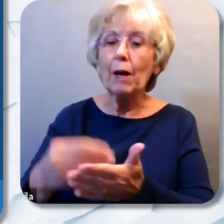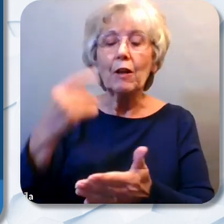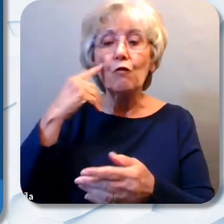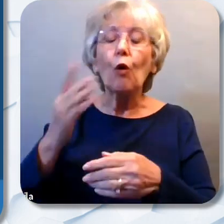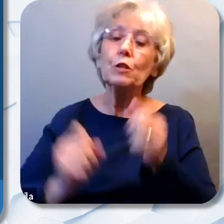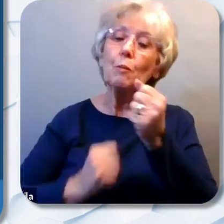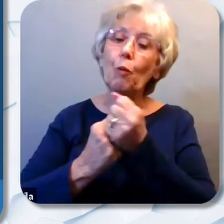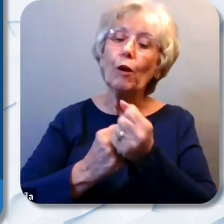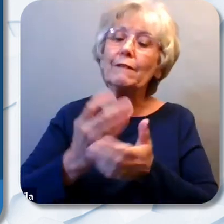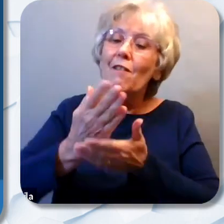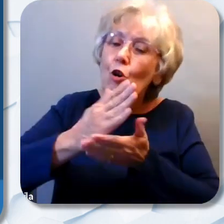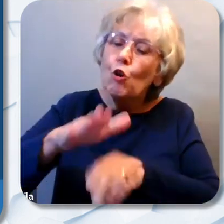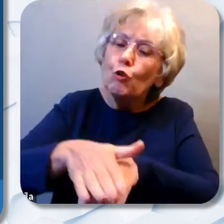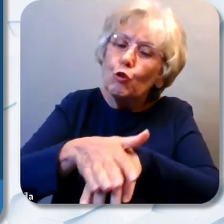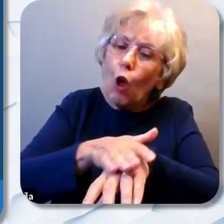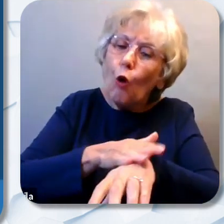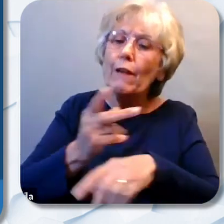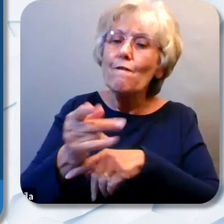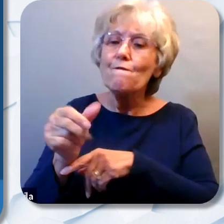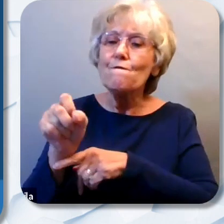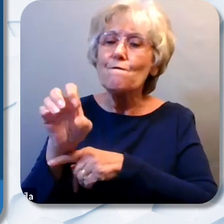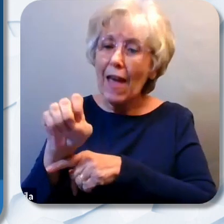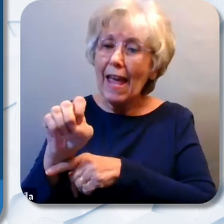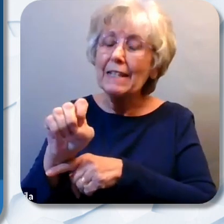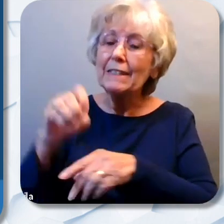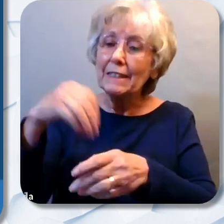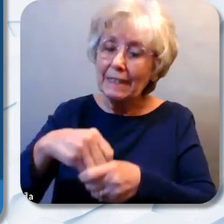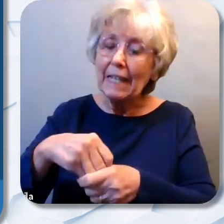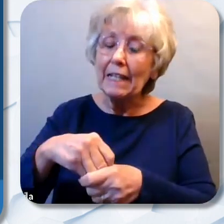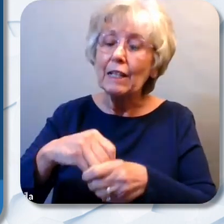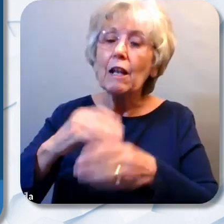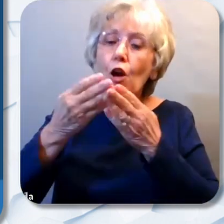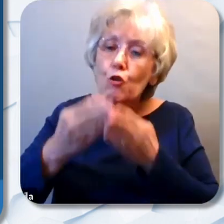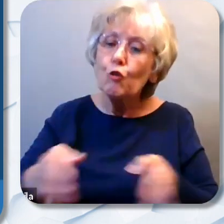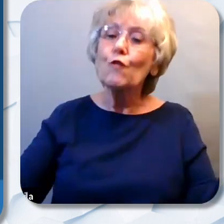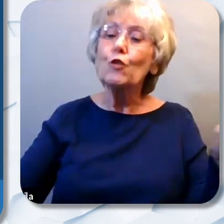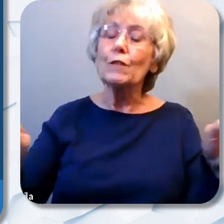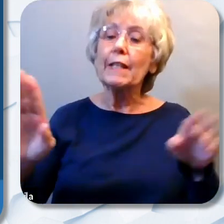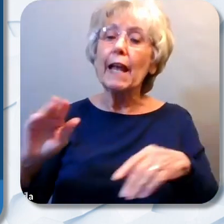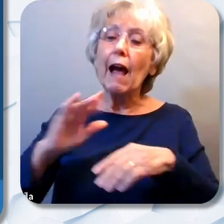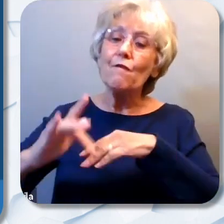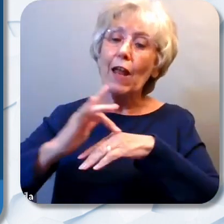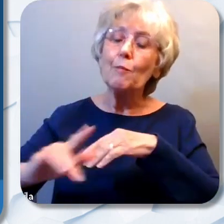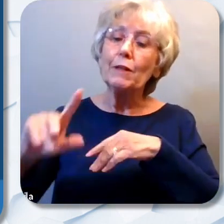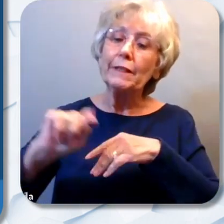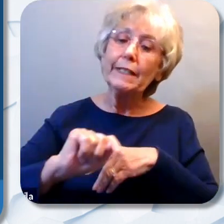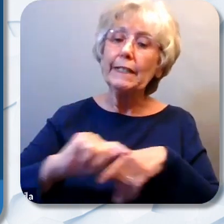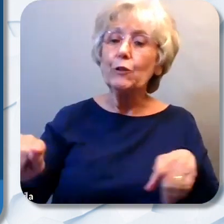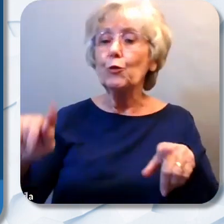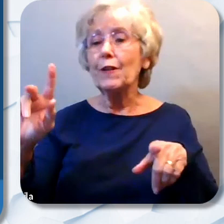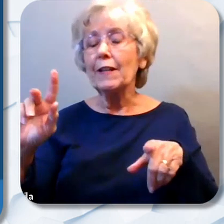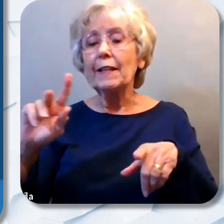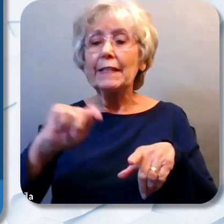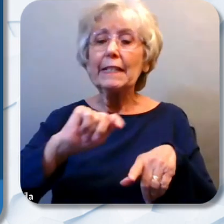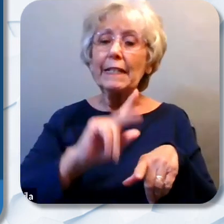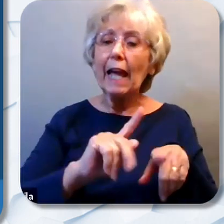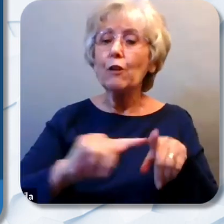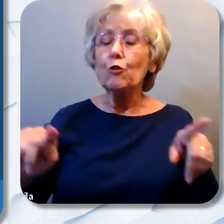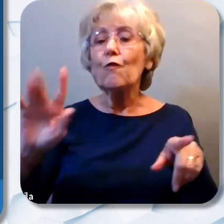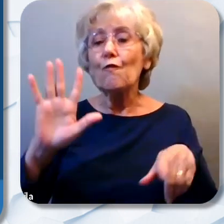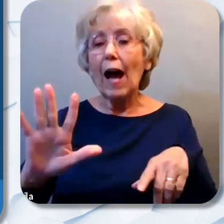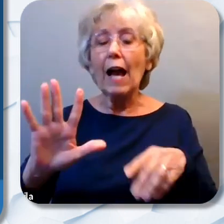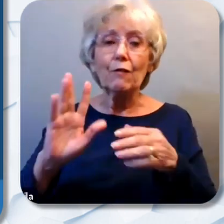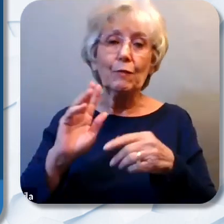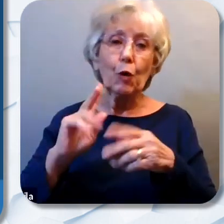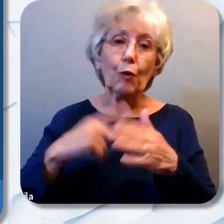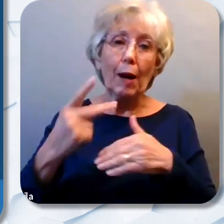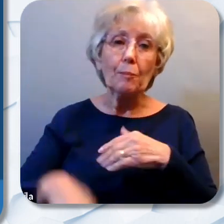have a universally available tk program over five years, beginning in 2022 23. tk is expanded to